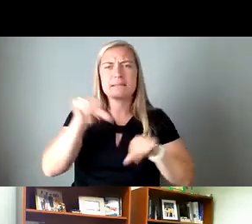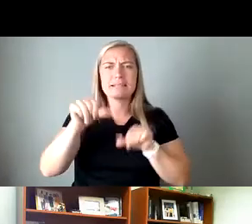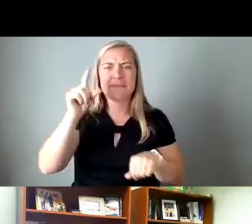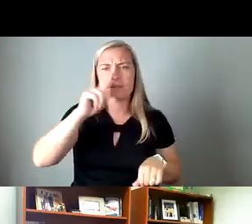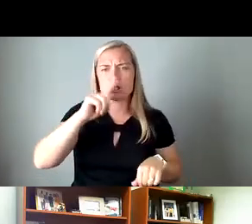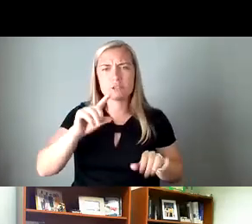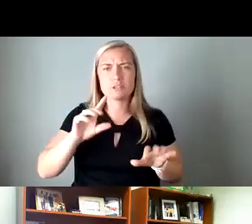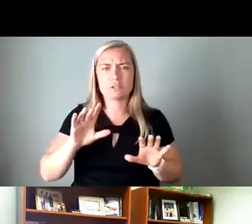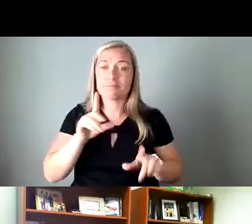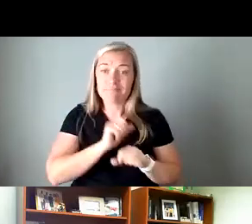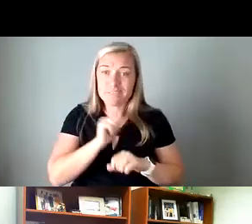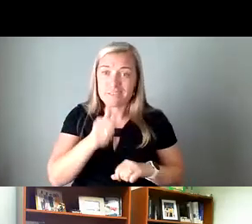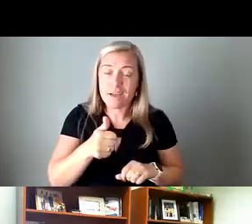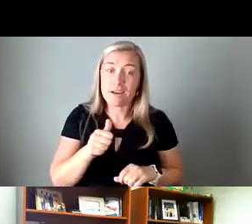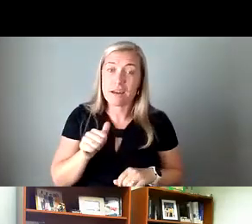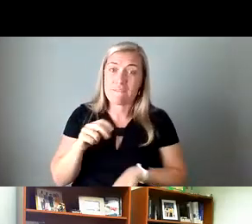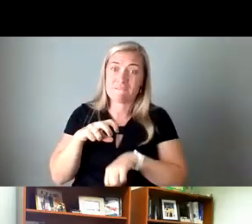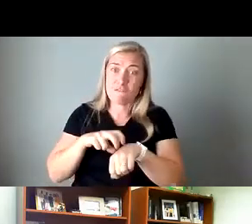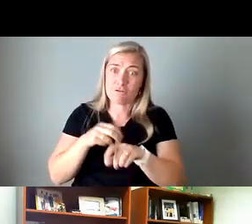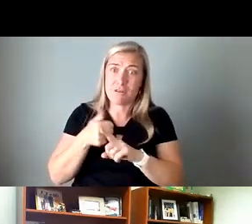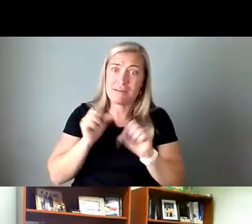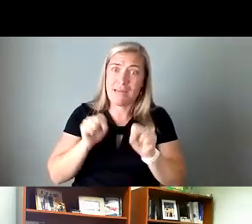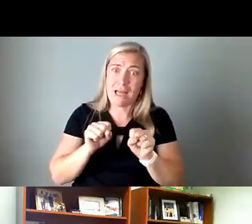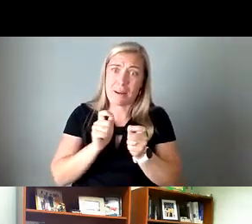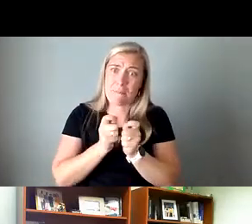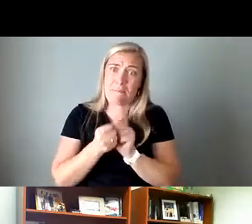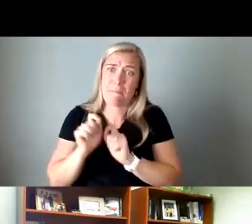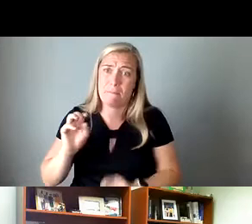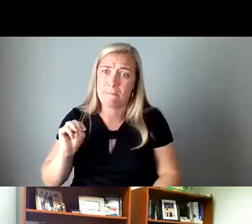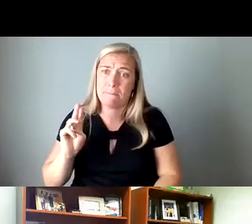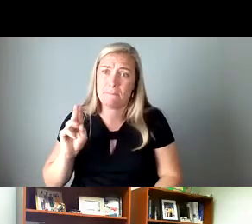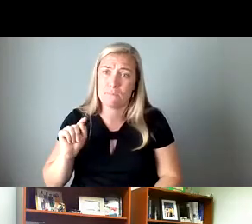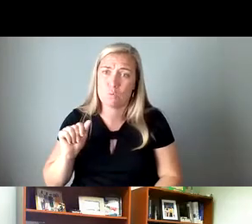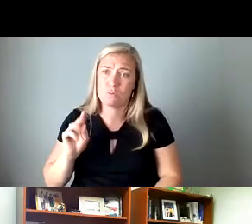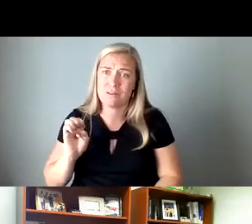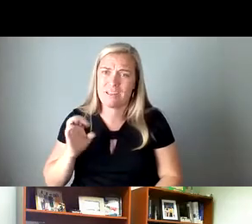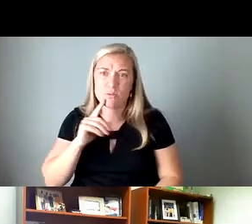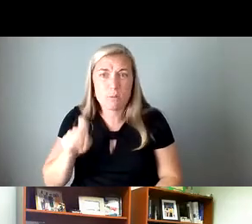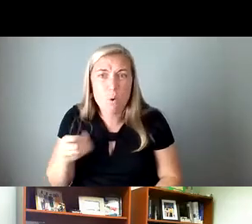Viruses mutate they're supposed to. Where do they mutate? They mutate in someone that they've